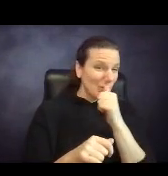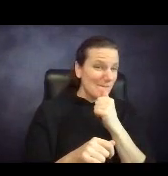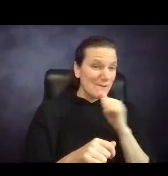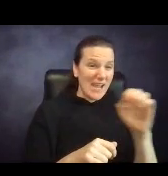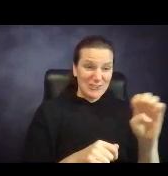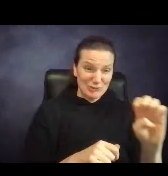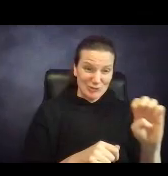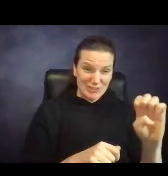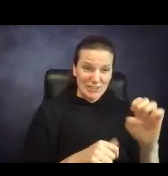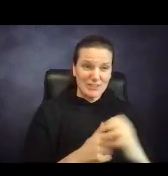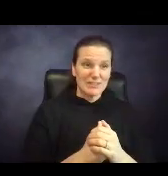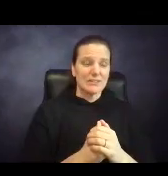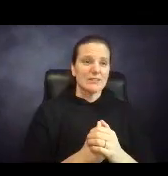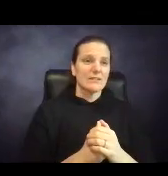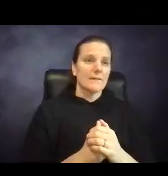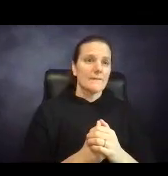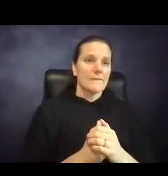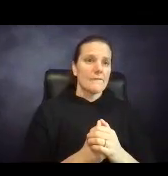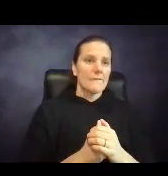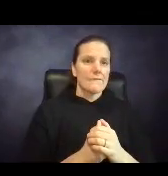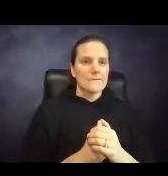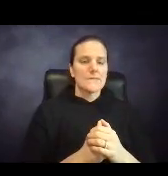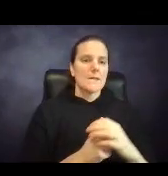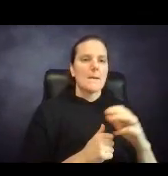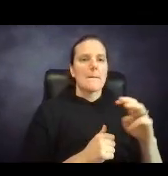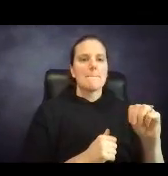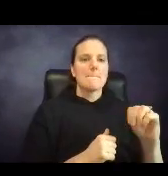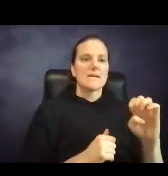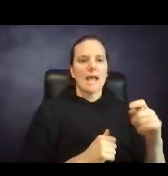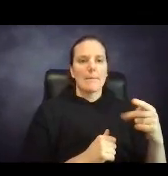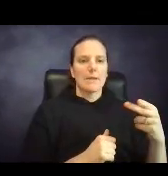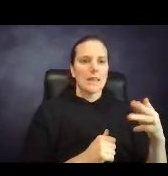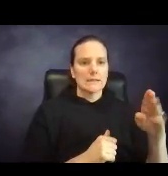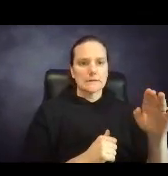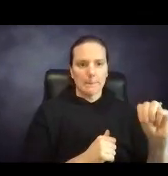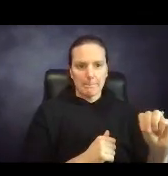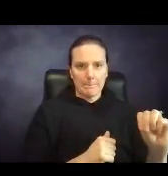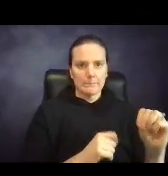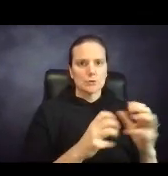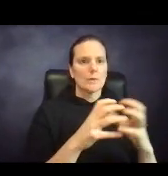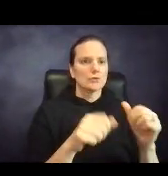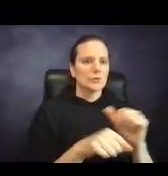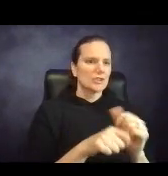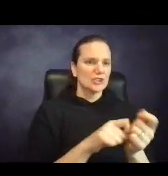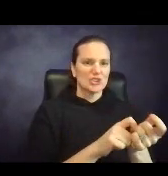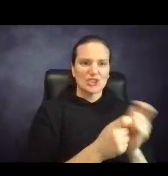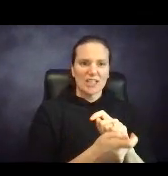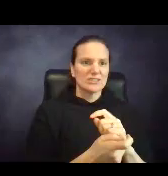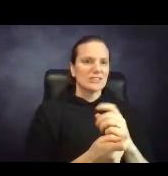And sort of the, the estrogen metabolism stuff is just like too much to work on like changing your diet completely and getting on liver support.